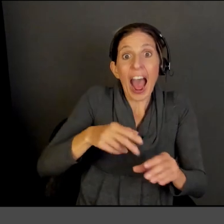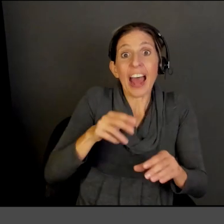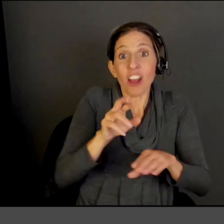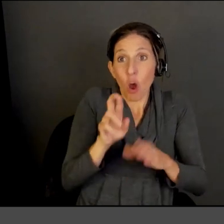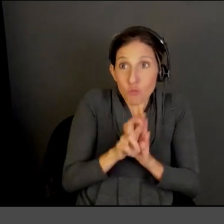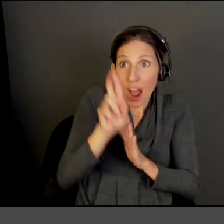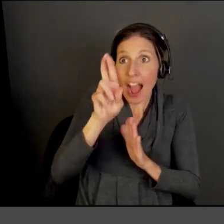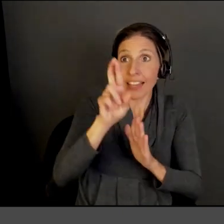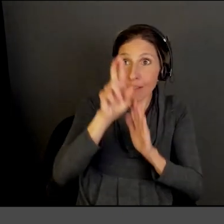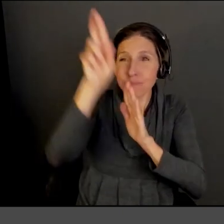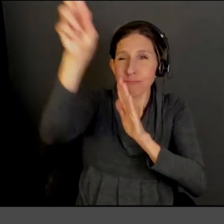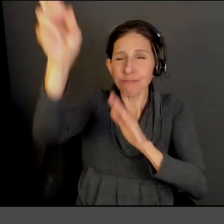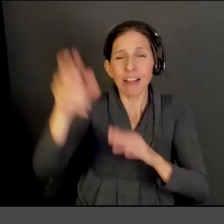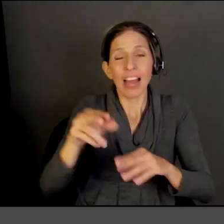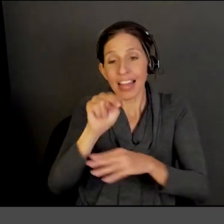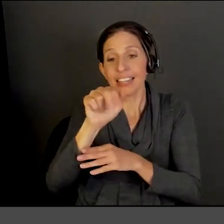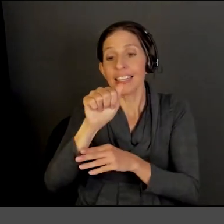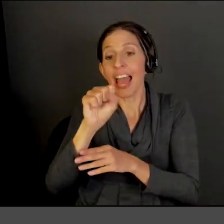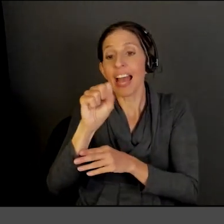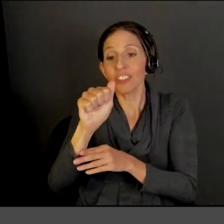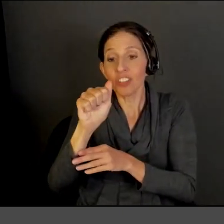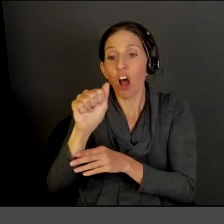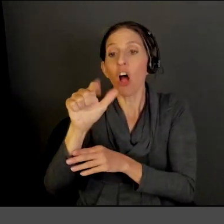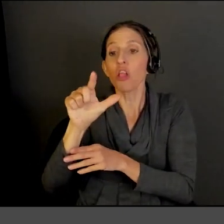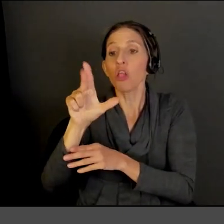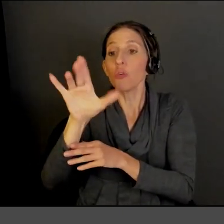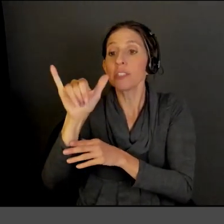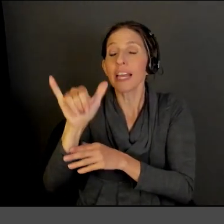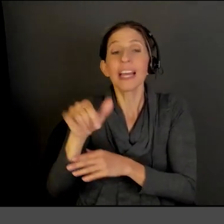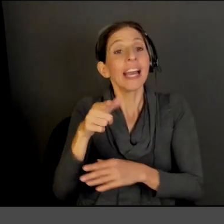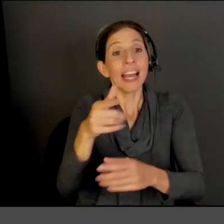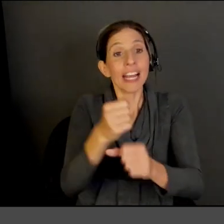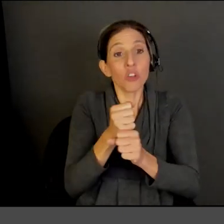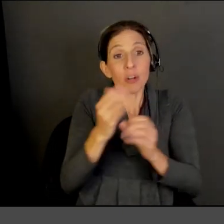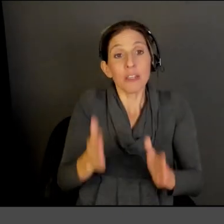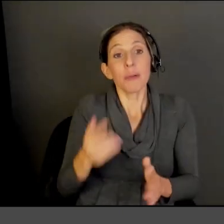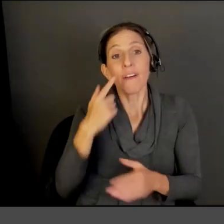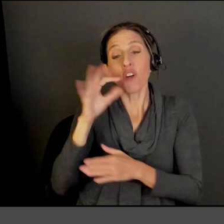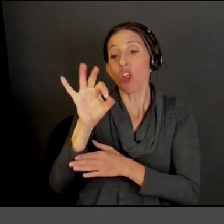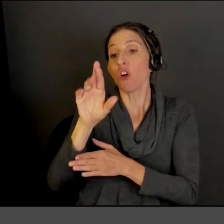A RECIPIENT OF THE FROST MEDAL AND A GUGGENHEIM FELLOWSHIP, AMONG MANY OTHER HONORS.